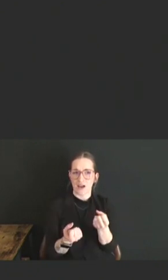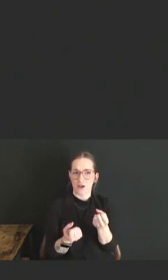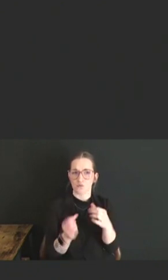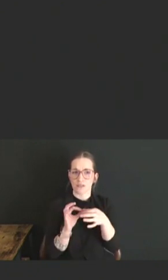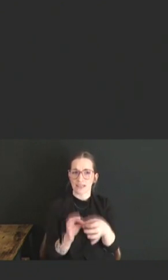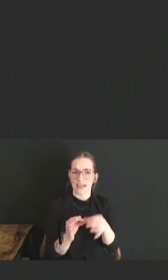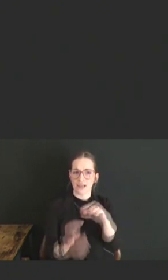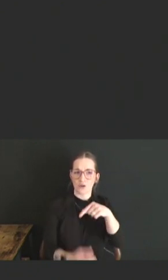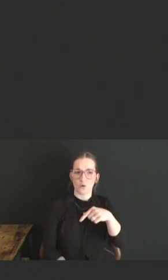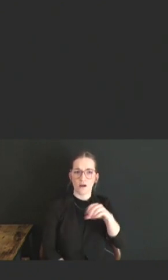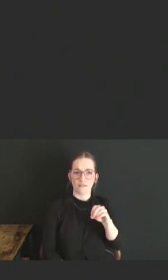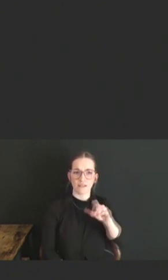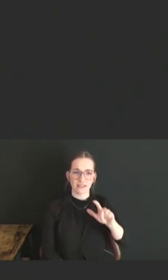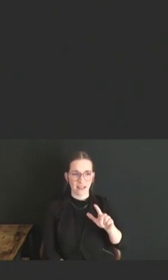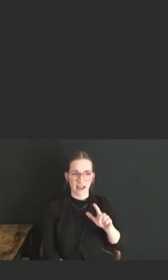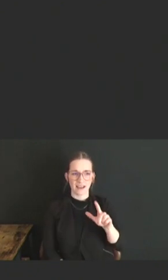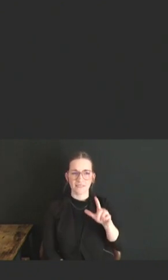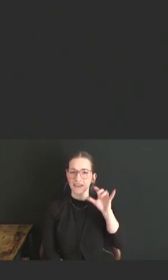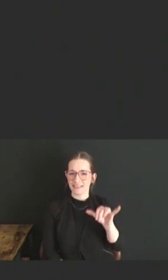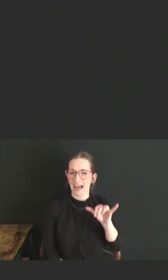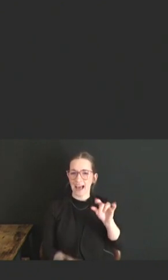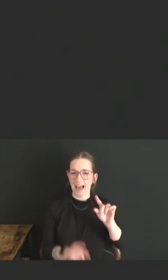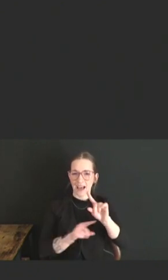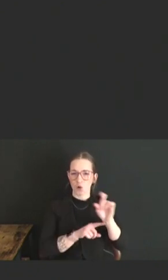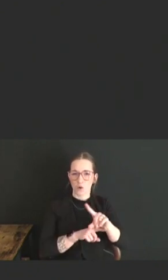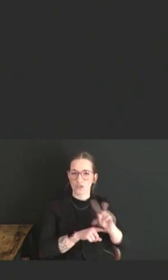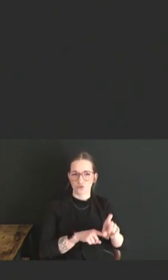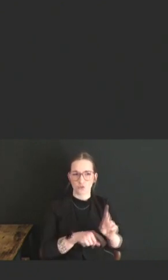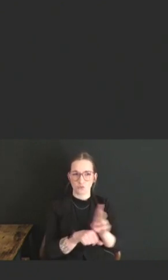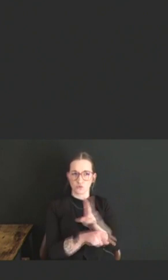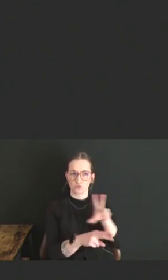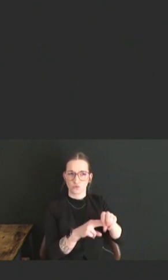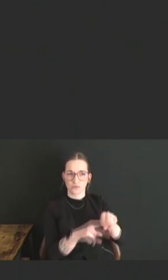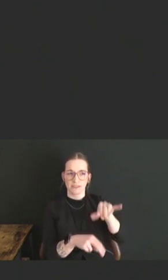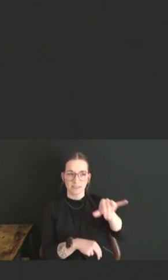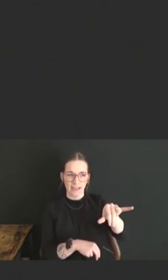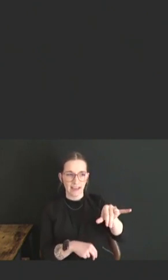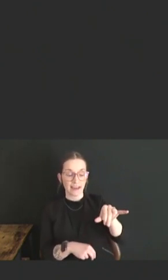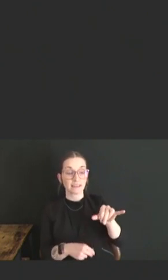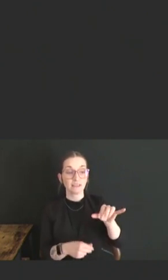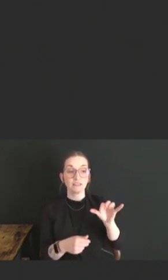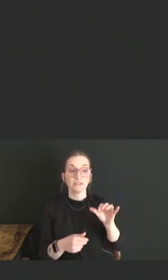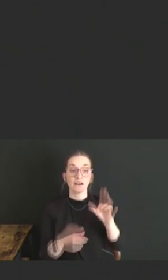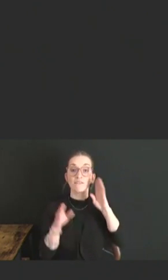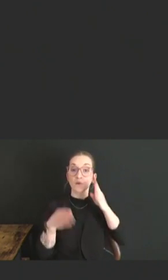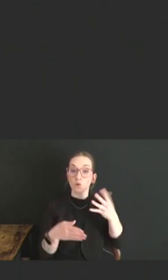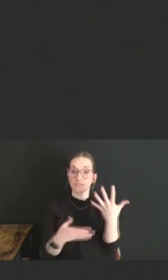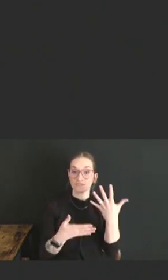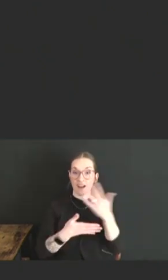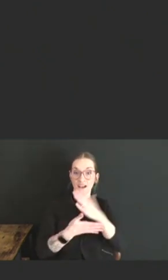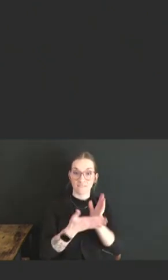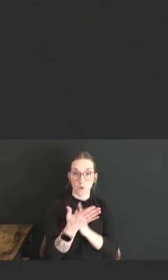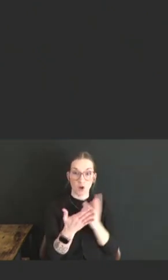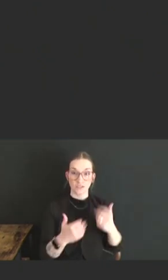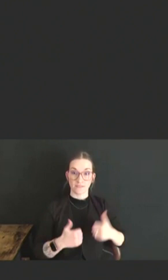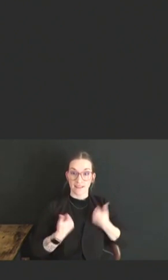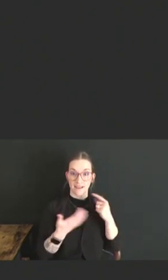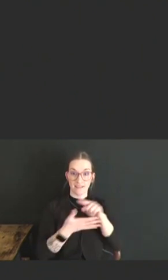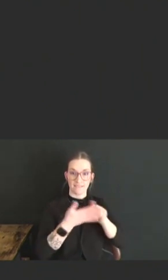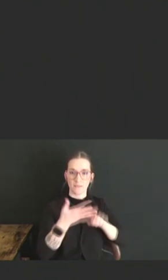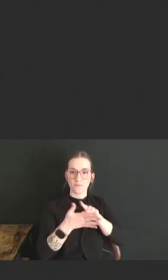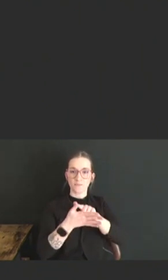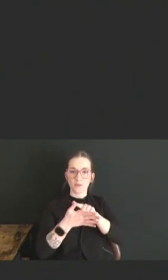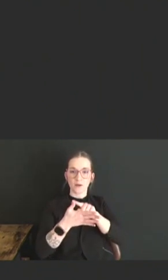questionnaire characterizes health across five dimensions, which include mobility, self-care,